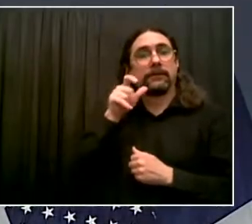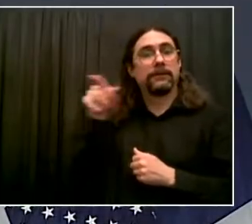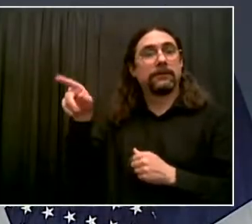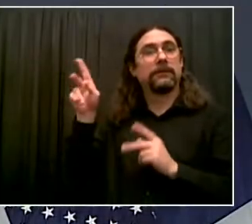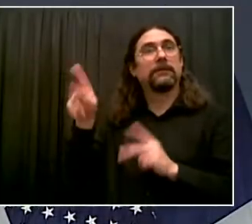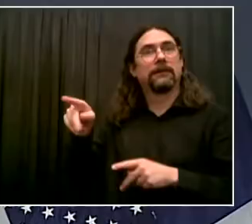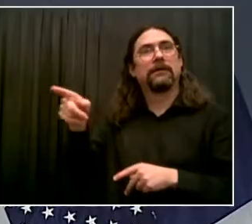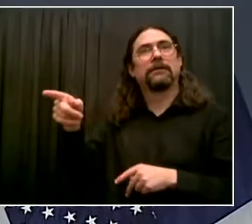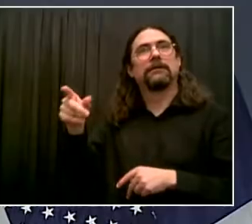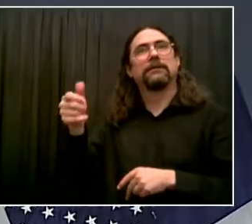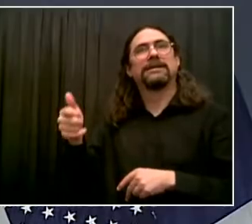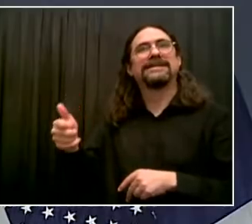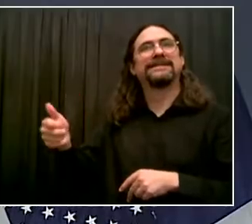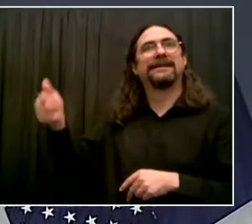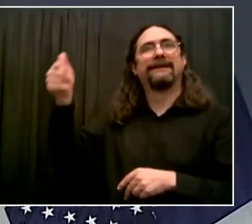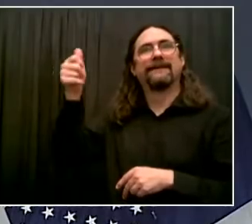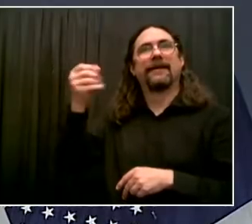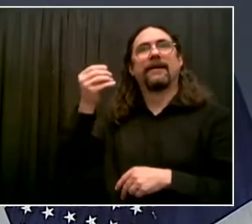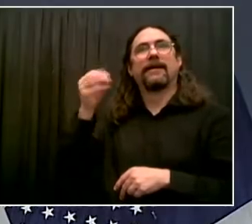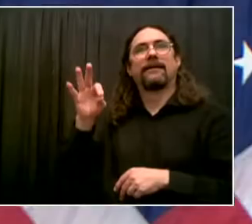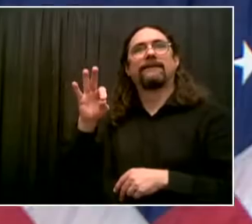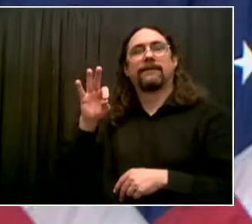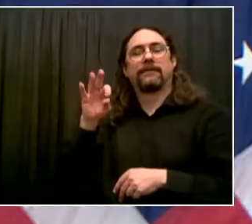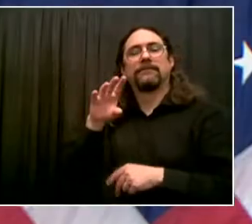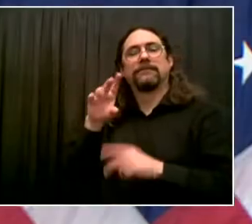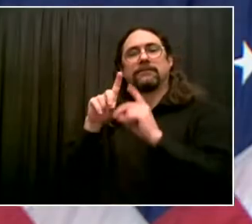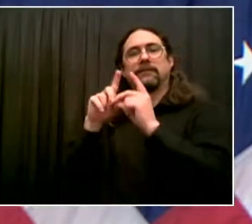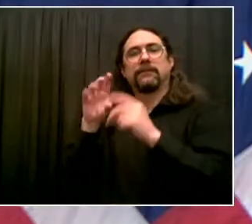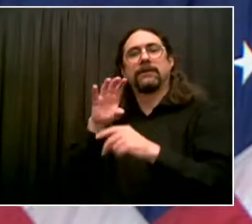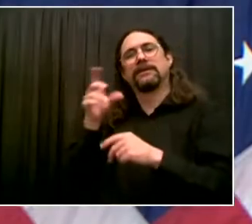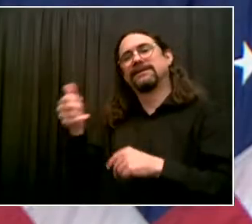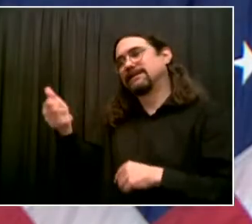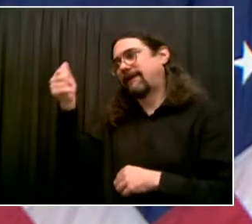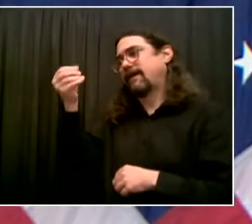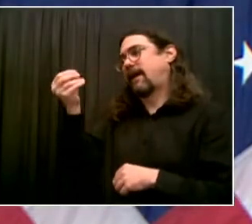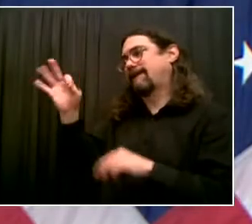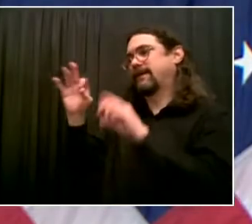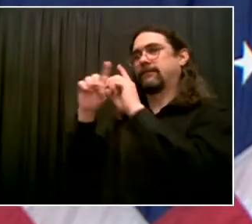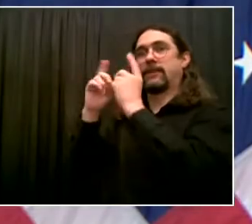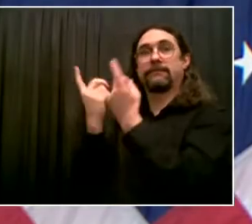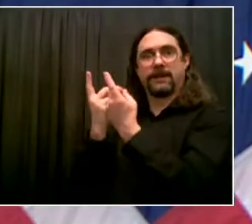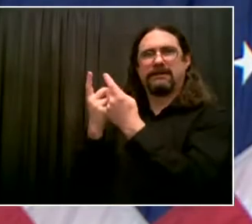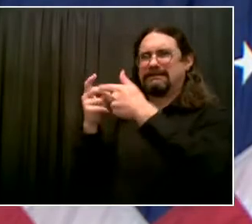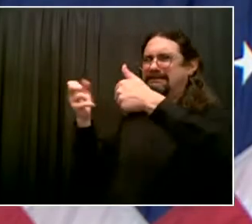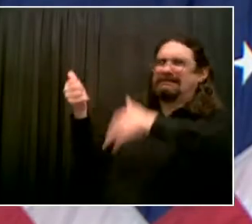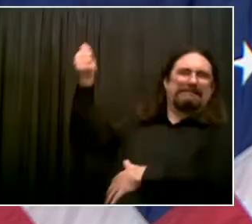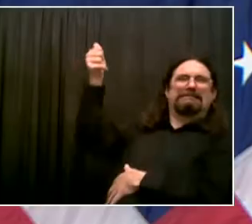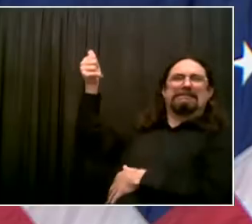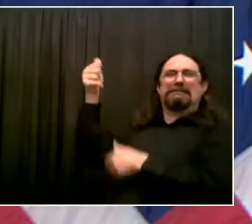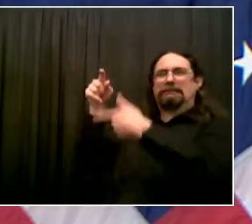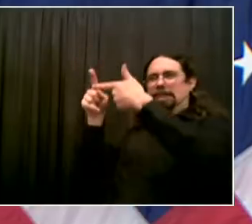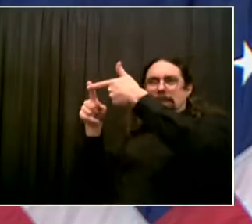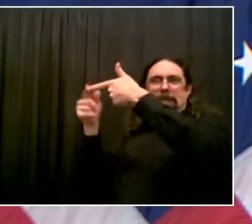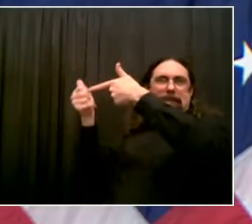PLAN, OUR CHIEF OF THE DEPARTMENT OF NYPD, RODNEY